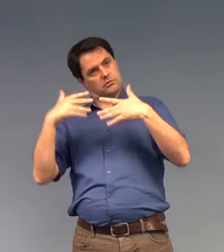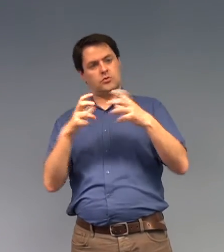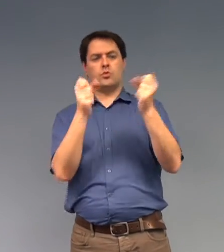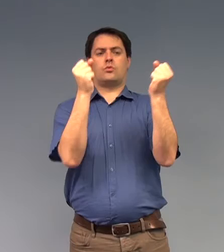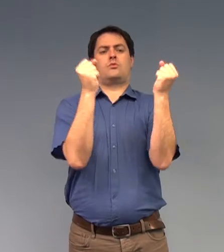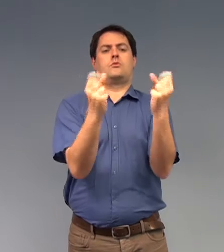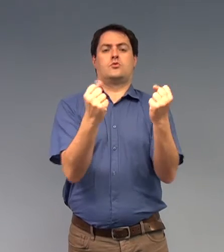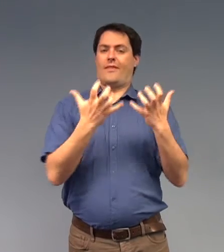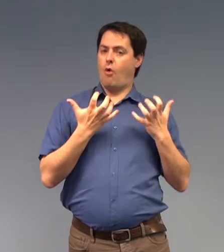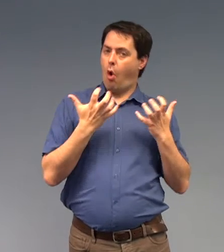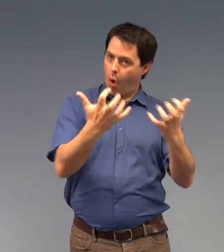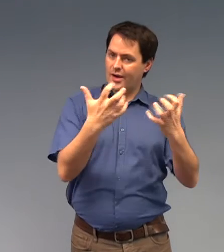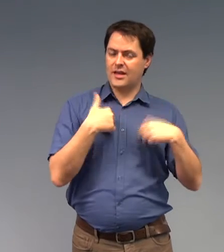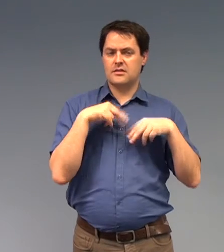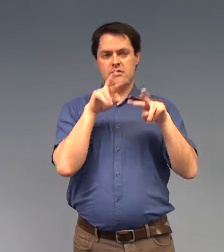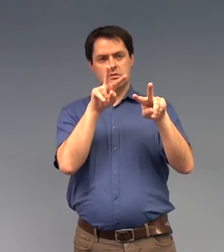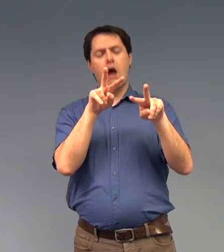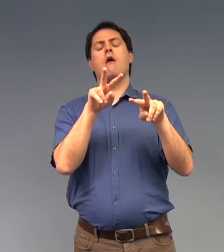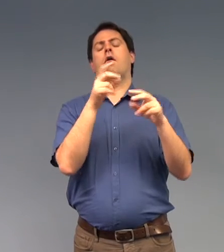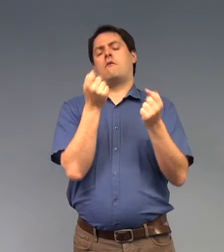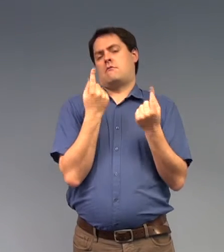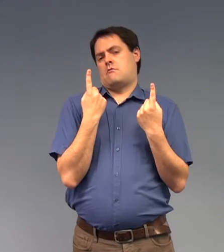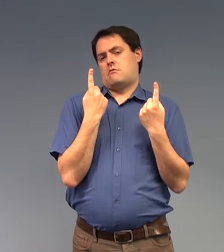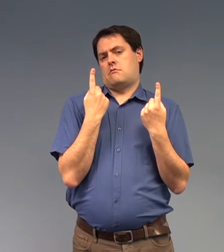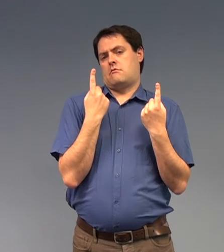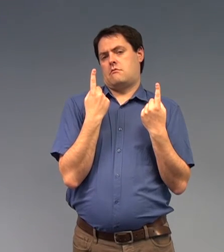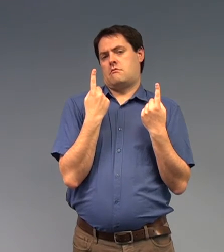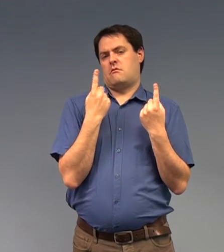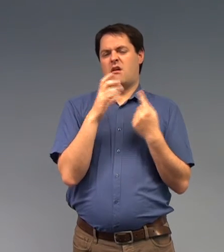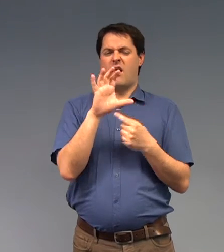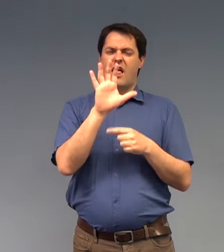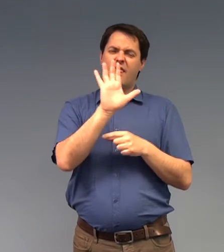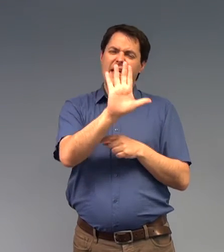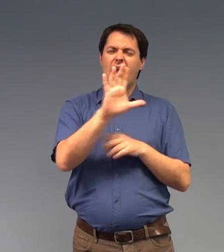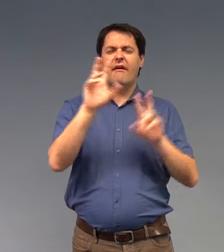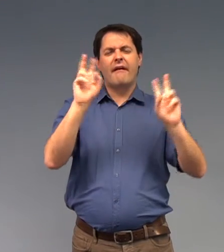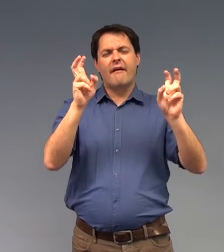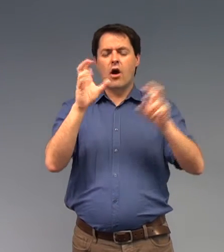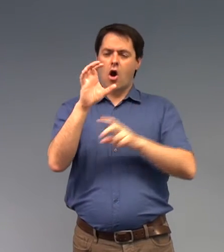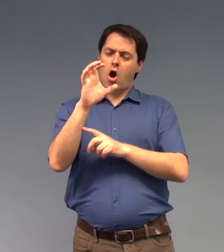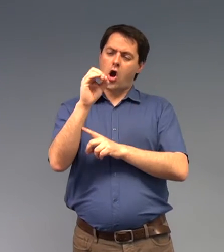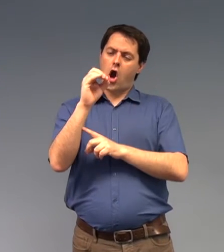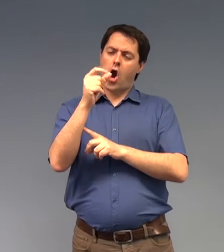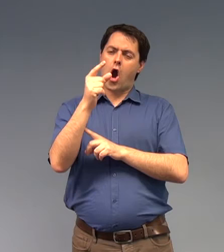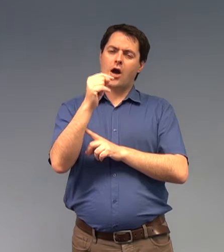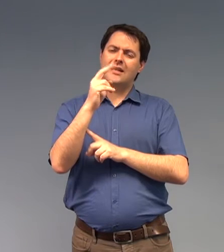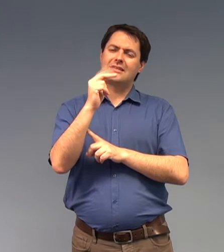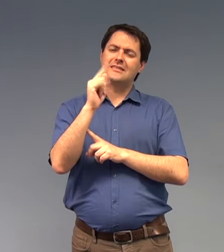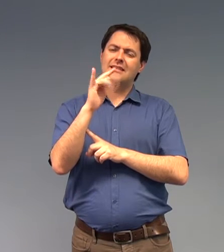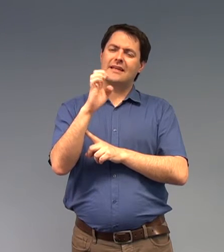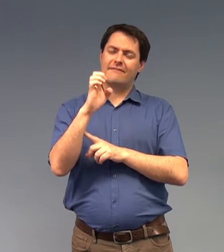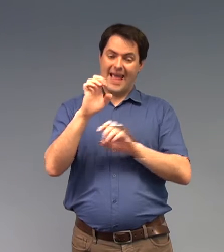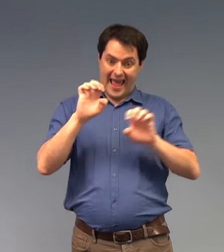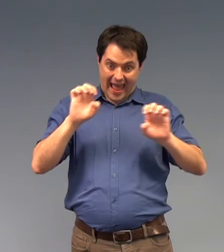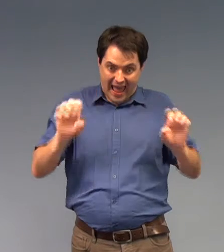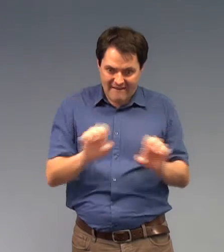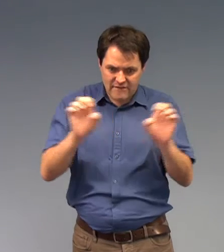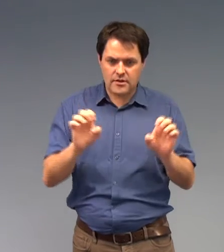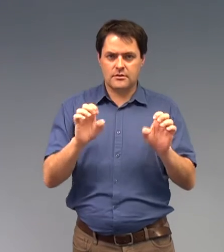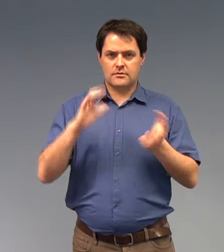My understanding is that what we want is for the audience to understand.